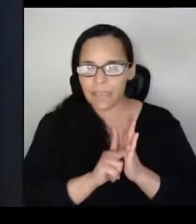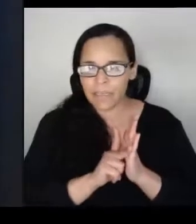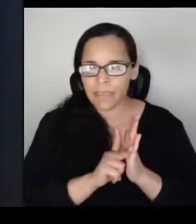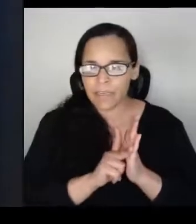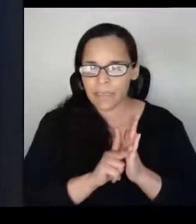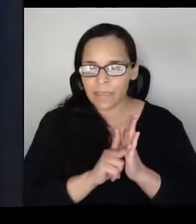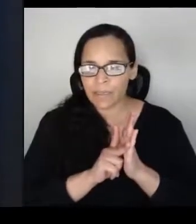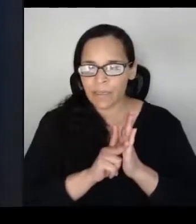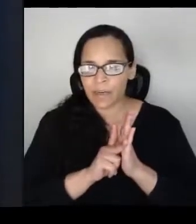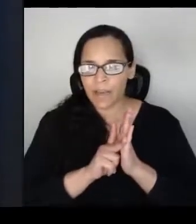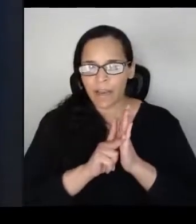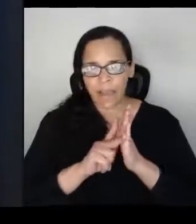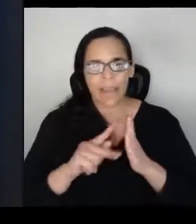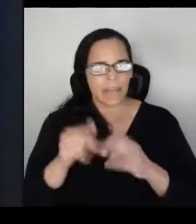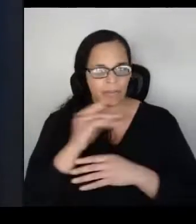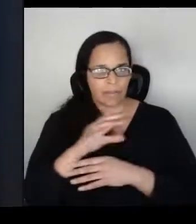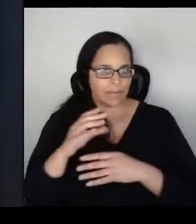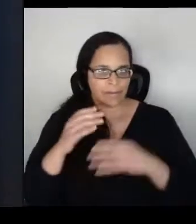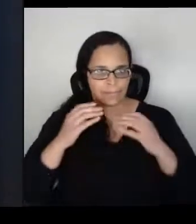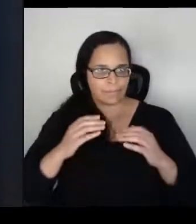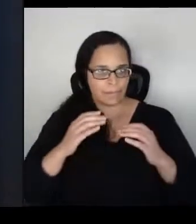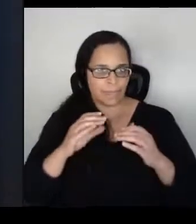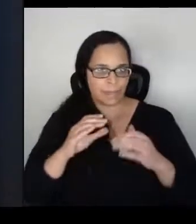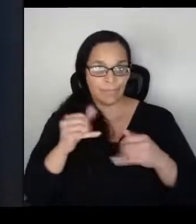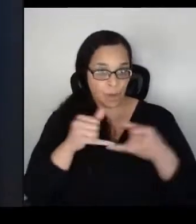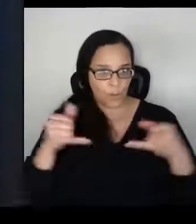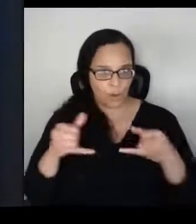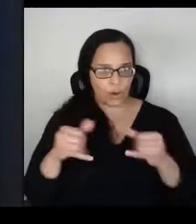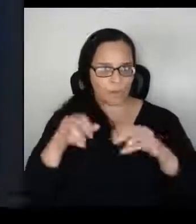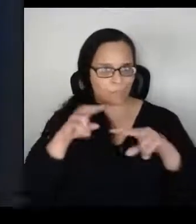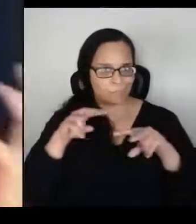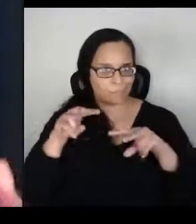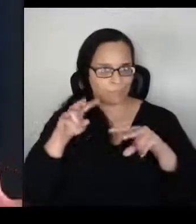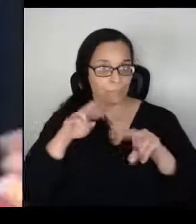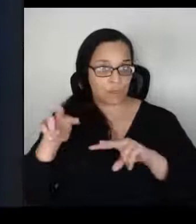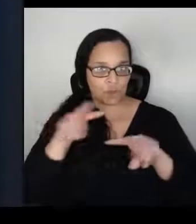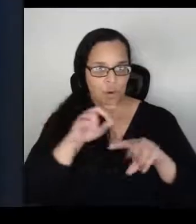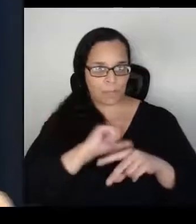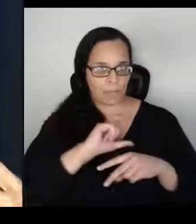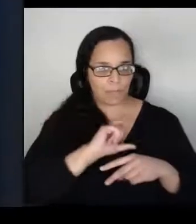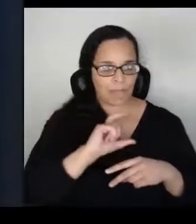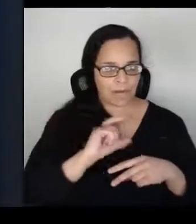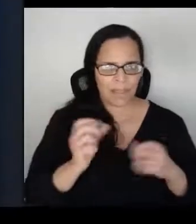and Customs and Border Patrol, it's such a monster, a behemoth right,